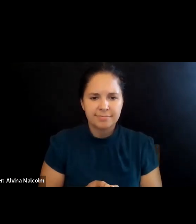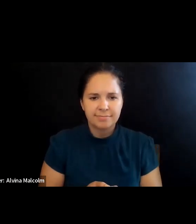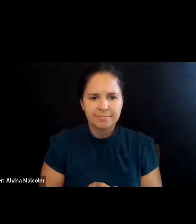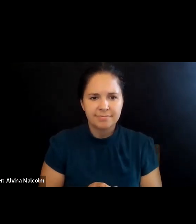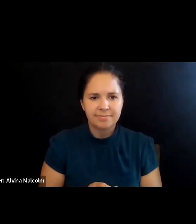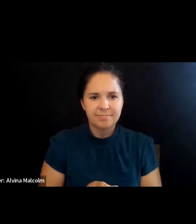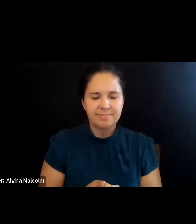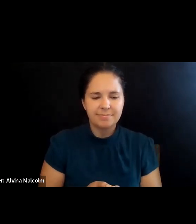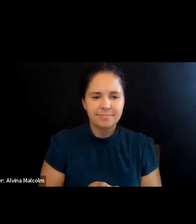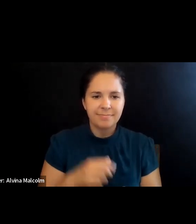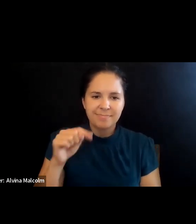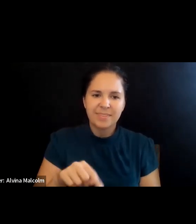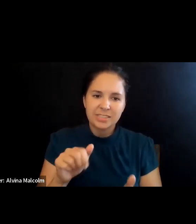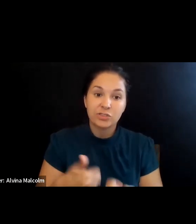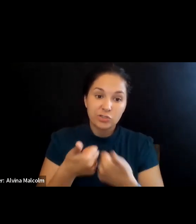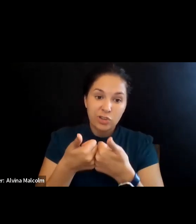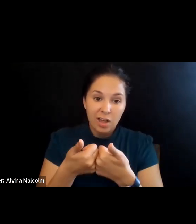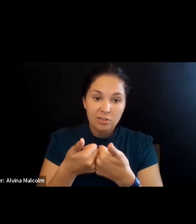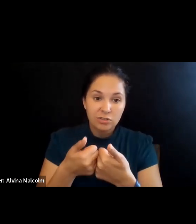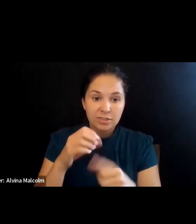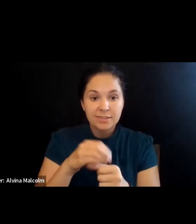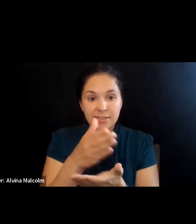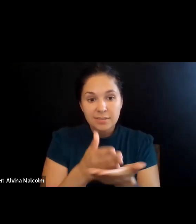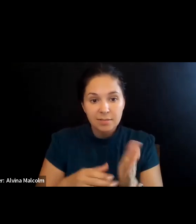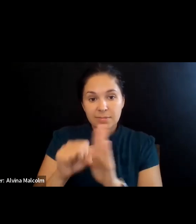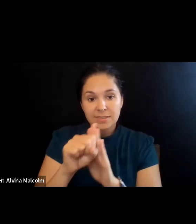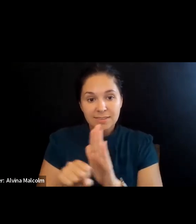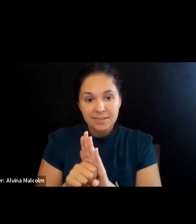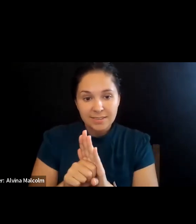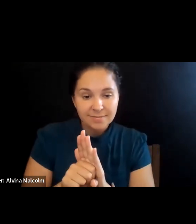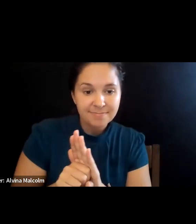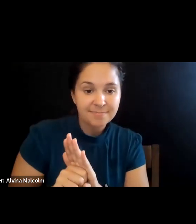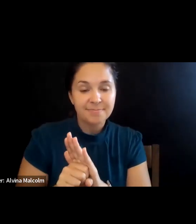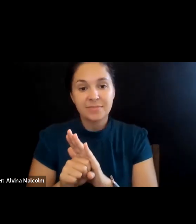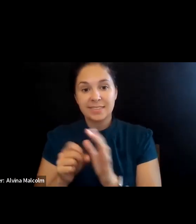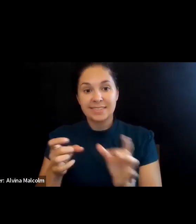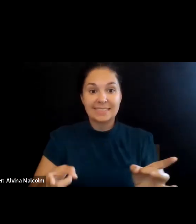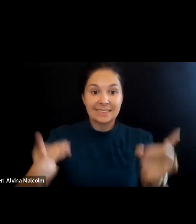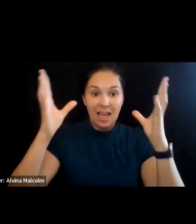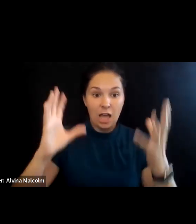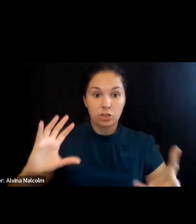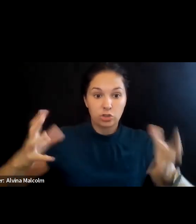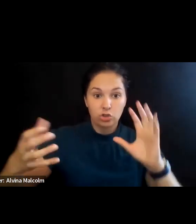period. We have an interesting set- up here in Florida, but we are working to